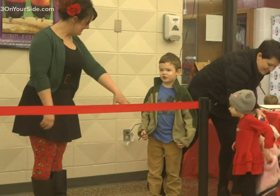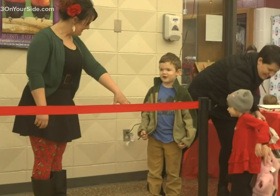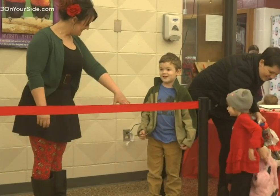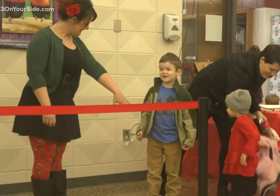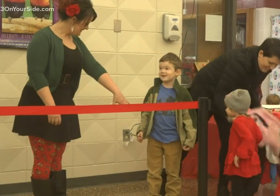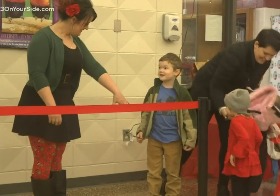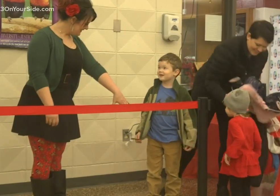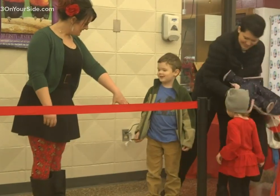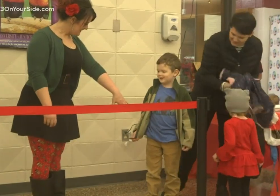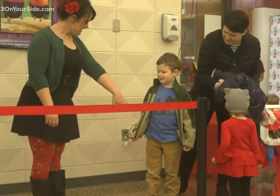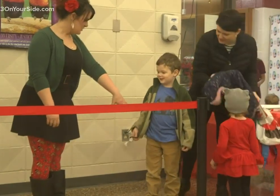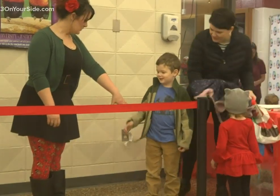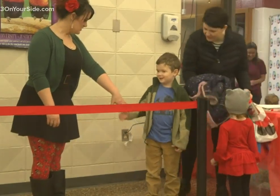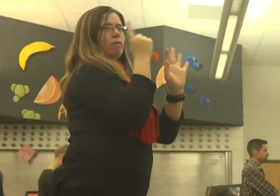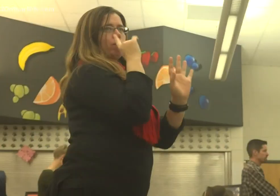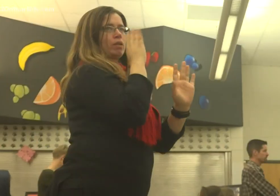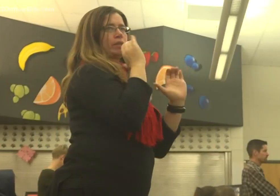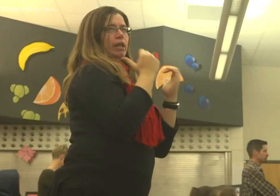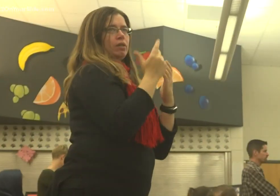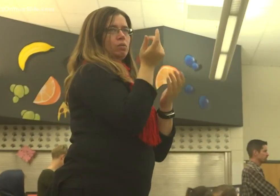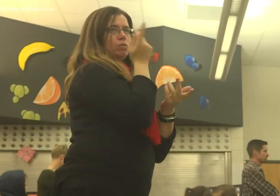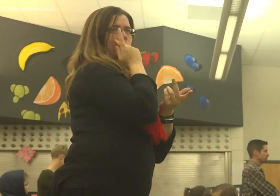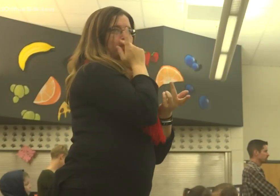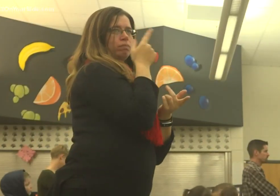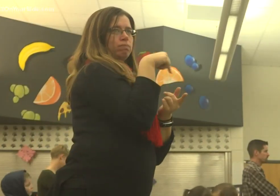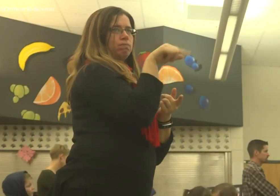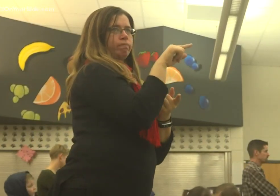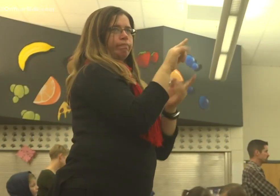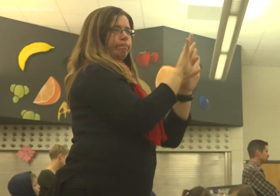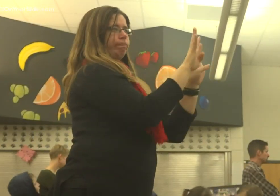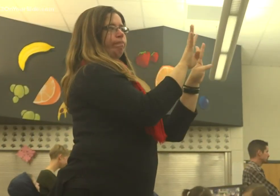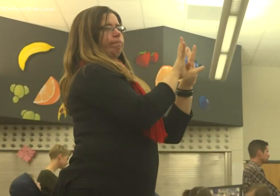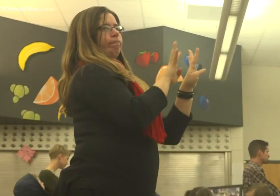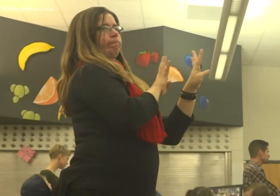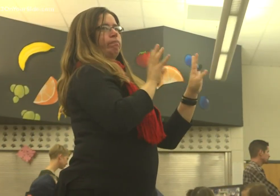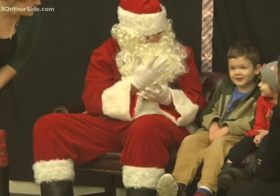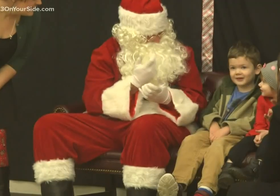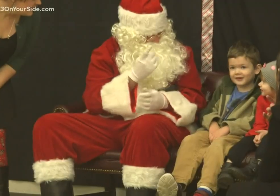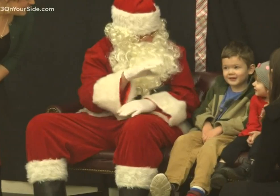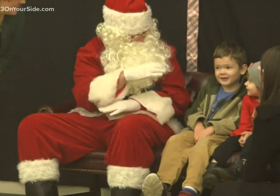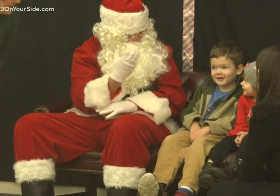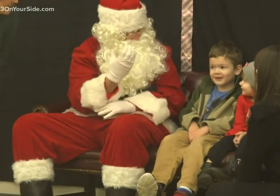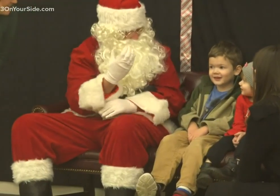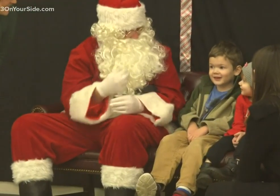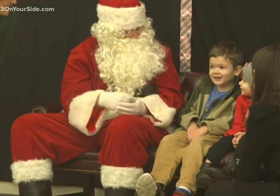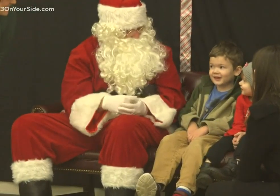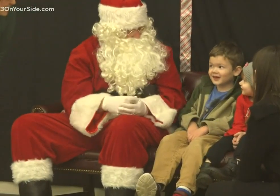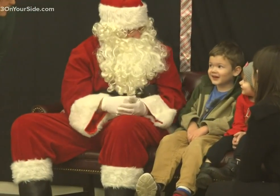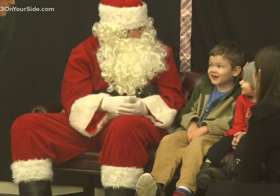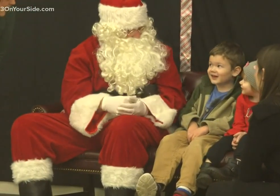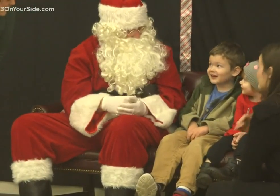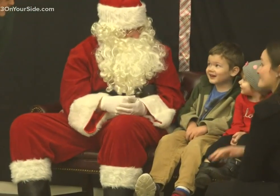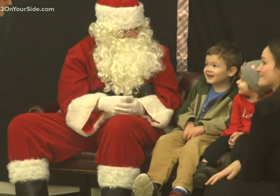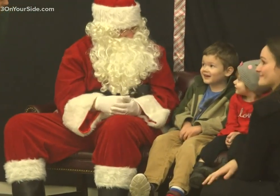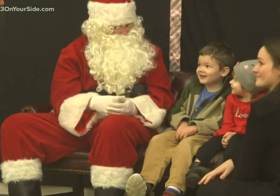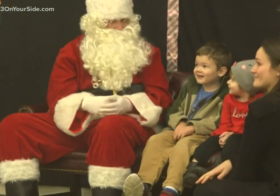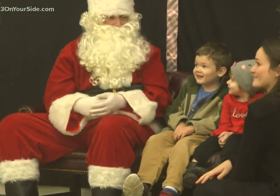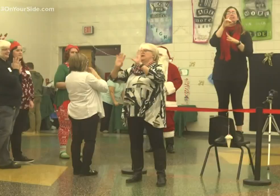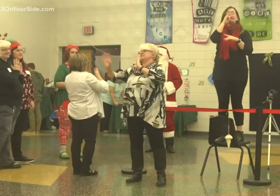13 ONYOURSIDE 4@WELL WE ALL KNO SANTA IS GOT A LOT OF TRICKS UP HIS SLEEVE 4@BUT YOU MAY 13 ONYOURSIDE 4@WELL WE ALL KNO SANTA IS GOT A LOT OF TRICKS UP HIS SLEEVE 4@BUT YOU MAY NOT 13 ONYOURSIDE 4@WELL WE ALL KNO SANTA IS GOT A LOT OF TRICKS UP HIS SLEEVE 4@BUT YOU MAY NOT KN SANTA IS GOT A LOT OF TRICKS UP HIS SLEEVE 4@BUT YOU MAY NOT KN SANTA IS GOT A LOT OF TRICKS UP HIS SLEEVE 4@BUT YOU MAY NOT KN THAT SANTA IS GOT A LOT OF TRICKS UP HIS SLEEVE 4@BUT YOU MAY NOT KN THAT HE'S SANTA IS GOT A LOT OF TRICKS UP HIS SLEEVE 4@BUT YOU MAY NOT KN THAT HE'S FLUENT SANTA IS GOT A LOT OF TRICKS UP HIS SLEEVE 4@BUT YOU MAY NOT KN THAT HE'S FLUENT IN SANTA IS GOT A LOT OF TRICKS UP HIS SLEEVE 4@BUT YOU MAY NOT KN THAT HE'S FLUENT IN SIGN HIS SLEEVE 4@BUT YOU MAY NOT KN THAT HE'S FLUENT IN SIGN HIS SLEEVE 4@BUT YOU MAY NOT KN THAT HE'S FLUENT IN SIGN LANGUAGE. HIS SLEEVE 4@BUT YOU MAY NOT KN THAT HE'S FLUENT IN SIGN LANGUAGE. YESTERDAY HIS SLEEVE 4@BUT YOU MAY NOT KN THAT HE'S FLUENT IN SIGN LANGUAGE. YESTERDAY HE HIS SLEEVE 4@BUT YOU MAY NOT KN THAT HE'S FLUENT IN SIGN LANGUAGE. YESTERDAY HE BRUSHED THAT HE'S FLUENT IN SIGN LANGUAGE. YESTERDAY HE BRUSHED THAT HE'S FLUENT IN SIGN LANGUAGE. YESTERDAY HE BRUSHED UP THAT HE'S FLUENT IN SIGN LANGUAGE. YESTERDAY HE BRUSHED UP ON THAT HE'S FLUENT IN SIGN LANGUAGE. YESTERDAY HE BRUSHED UP ON HIS THAT HE'S FLUENT IN SIGN LANGUAGE. YESTERDAY HE BRUSHED UP ON HIS SIGN THAT HE'S FLUENT IN SIGN LANGUAGE. YESTERDAY HE BRUSHED UP ON HIS SIGN LANGUAGE THAT HE'S FLUENT IN SIGN LANGUAGE. YESTERDAY HE BRUSHED UP ON HIS SIGN LANGUAGE SKILLS LANGUAGE. YESTERDAY HE BRUSHED UP ON HIS SIGN LANGUAGE SKILLS LANGUAGE. YESTERDAY HE BRUSHED UP ON HIS SIGN LANGUAGE SKILLS AND LANGUAGE. YESTERDAY HE BRUSHED UP ON HIS SIGN LANGUAGE SKILLS AND SPENT LANGUAGE. YESTERDAY HE BRUSHED UP ON HIS SIGN LANGUAGE SKILLS AND SPENT SOME LANGUAGE. YESTERDAY HE BRUSHED UP ON HIS SIGN LANGUAGE SKILLS AND SPENT SOME TIME LANGUAGE. YESTERDAY HE BRUSHED UP ON HIS SIGN LANGUAGE SKILLS AND SPENT SOME TIME IN LANGUAGE. YESTERDAY HE BRUSHED UP ON HIS SIGN LANGUAGE SKILLS AND SPENT SOME TIME IN GRAND UP ON HIS SIGN LANGUAGE SKILLS AND SPENT SOME TIME IN GRAND UP ON HIS SIGN LANGUAGE SKILLS AND SPENT SOME TIME IN GRAND RAPIDS UP ON HIS SIGN LANGUAGE SKILLS AND SPENT SOME TIME IN GRAND RAPIDS AT UP ON HIS SIGN LANGUAGE SKILLS AND SPENT SOME TIME IN GRAND RAPIDS AT CROSSROADS UP ON HIS SIGN LANGUAGE SKILLS AND SPENT SOME TIME IN GRAND RAPIDS AT CROSSROADS MIDDLE AND SPENT SOME TIME IN GRAND RAPIDS AT CROSSROADS MIDDLE AND SPENT SOME TIME IN GRAND RAPIDS AT CROSSROADS MIDDLE SCHOOL. AND SPENT SOME TIME IN GRAND RAPIDS AT CROSSROADS MIDDLE SCHOOL. HE AND SPENT SOME TIME IN GRAND RAPIDS AT CROSSROADS MIDDLE SCHOOL. HE WAS AND SPENT SOME TIME IN GRAND RAPIDS AT CROSSROADS MIDDLE SCHOOL. HE WAS ABLE AND SPENT SOME TIME IN GRAND RAPIDS AT CROSSROADS MIDDLE SCHOOL. HE WAS ABLE TO